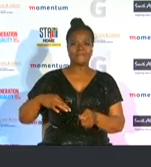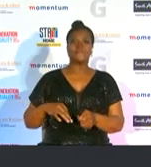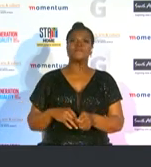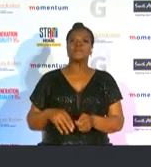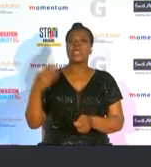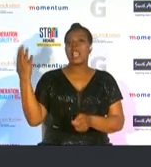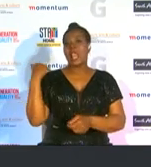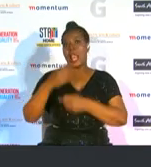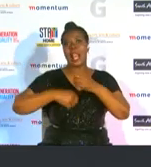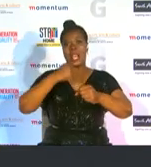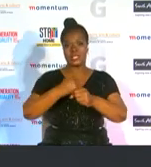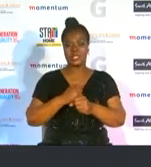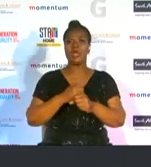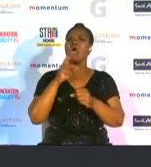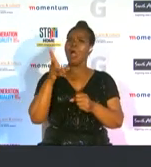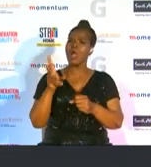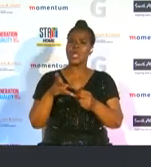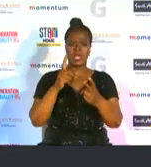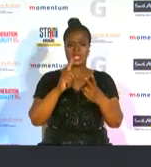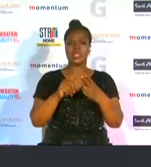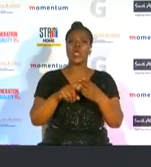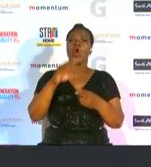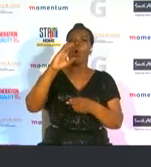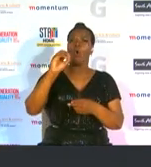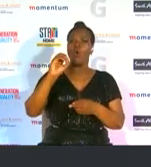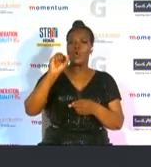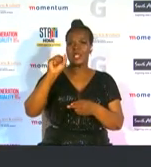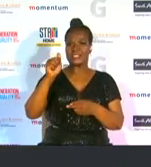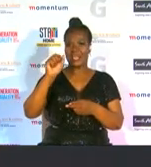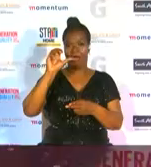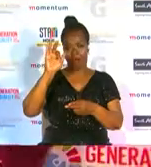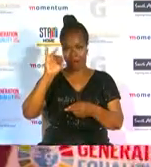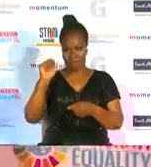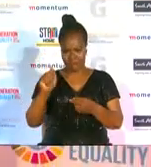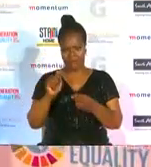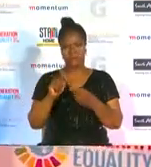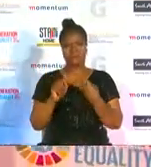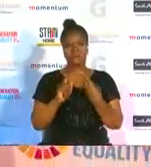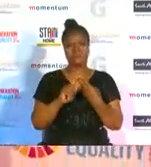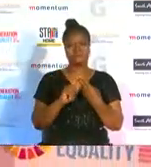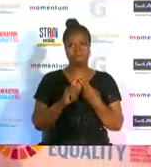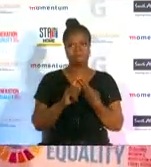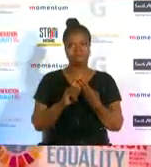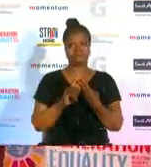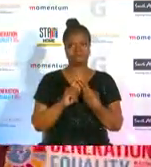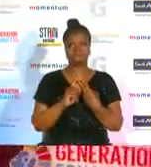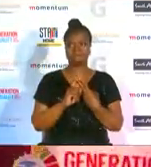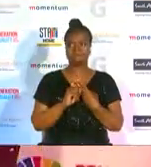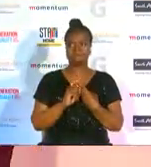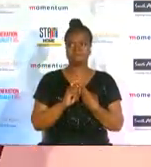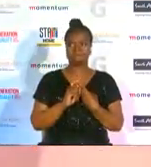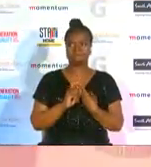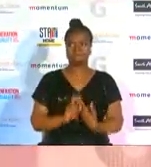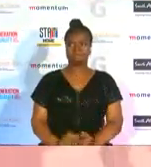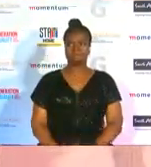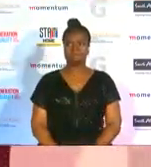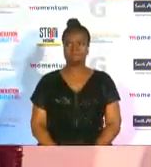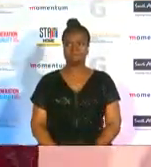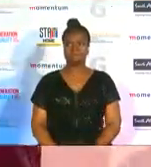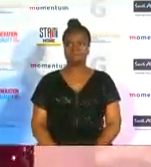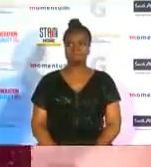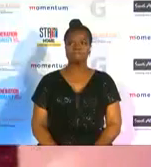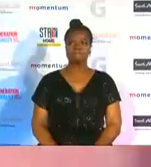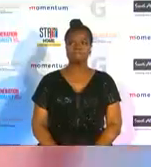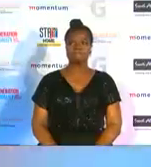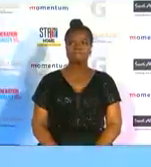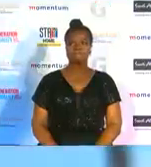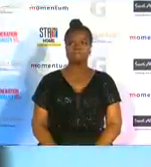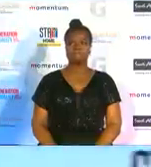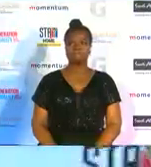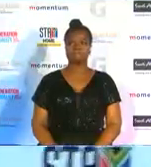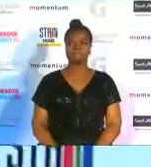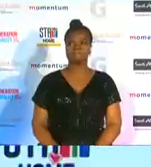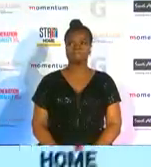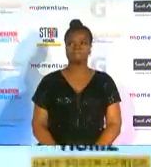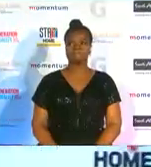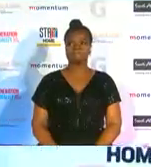year as well as a hat trick of kosava cup victories